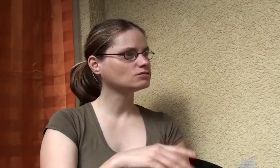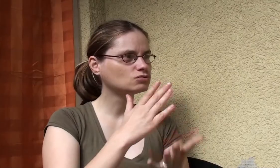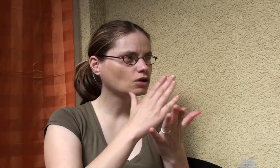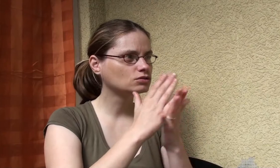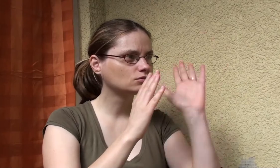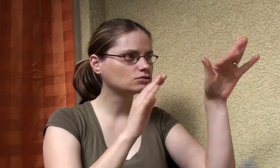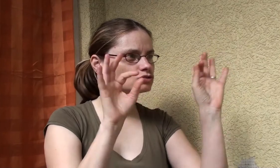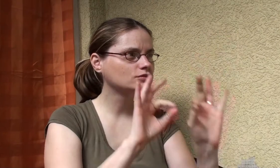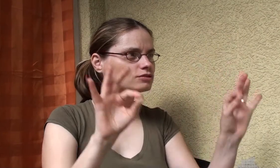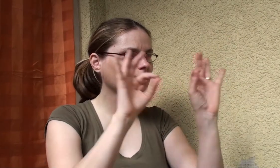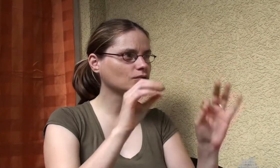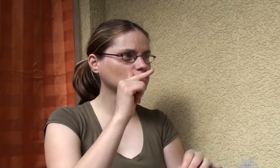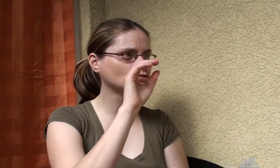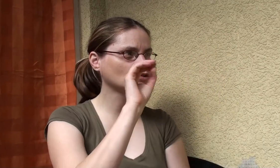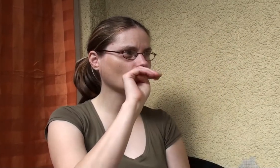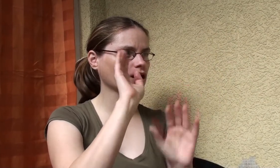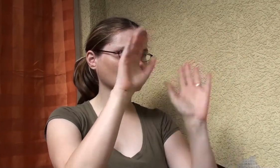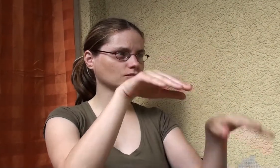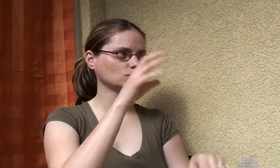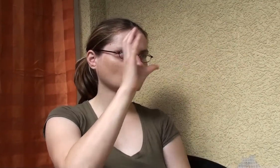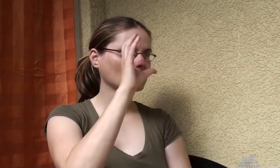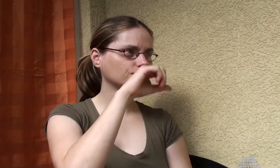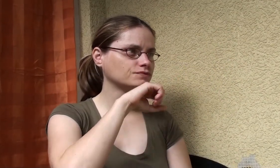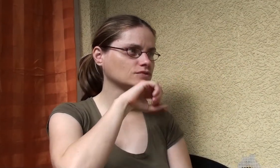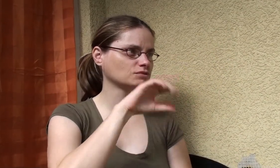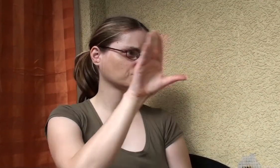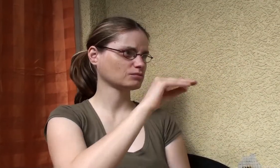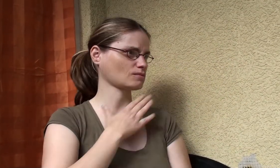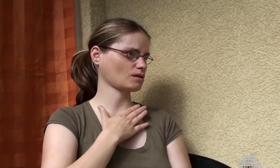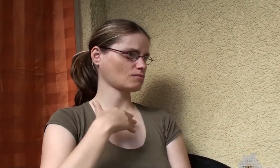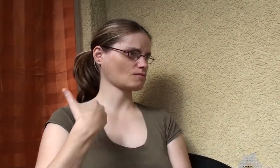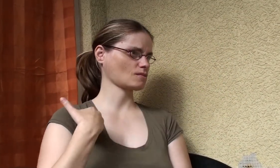Tom turned out bad and he is getting wasted with my husband.